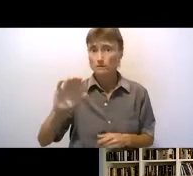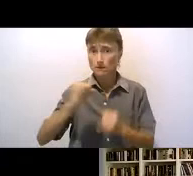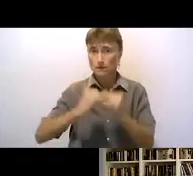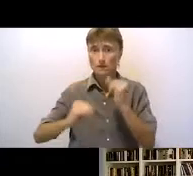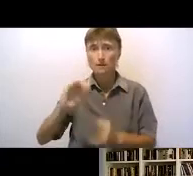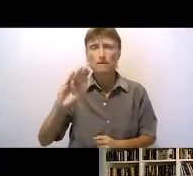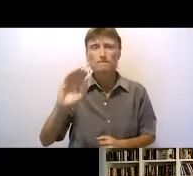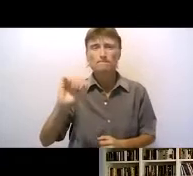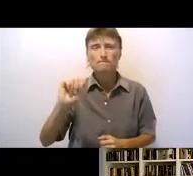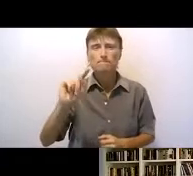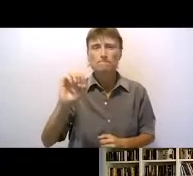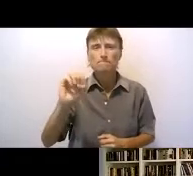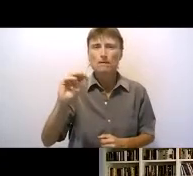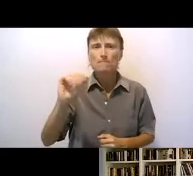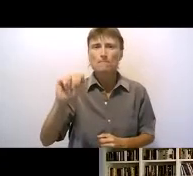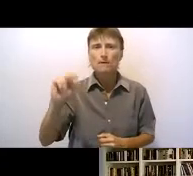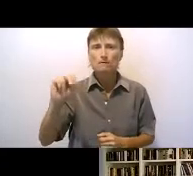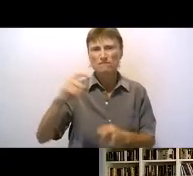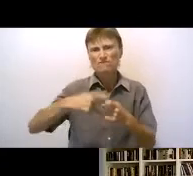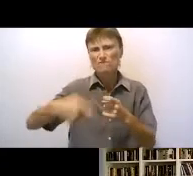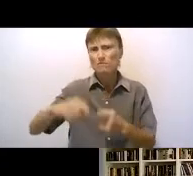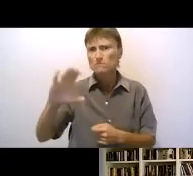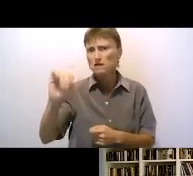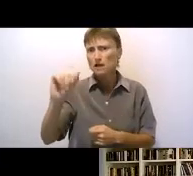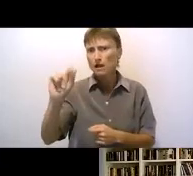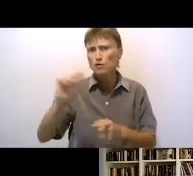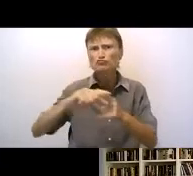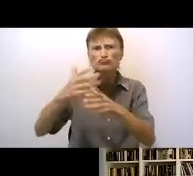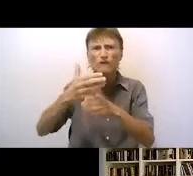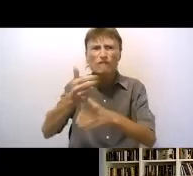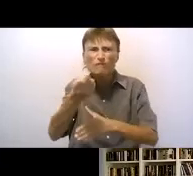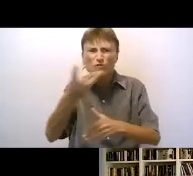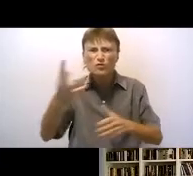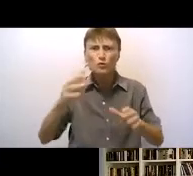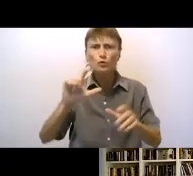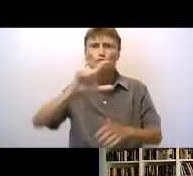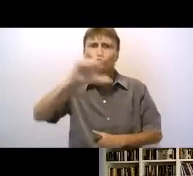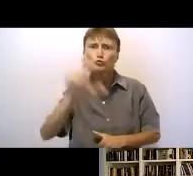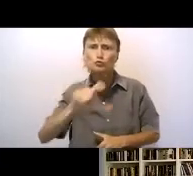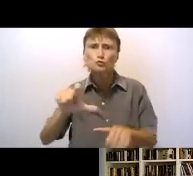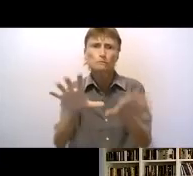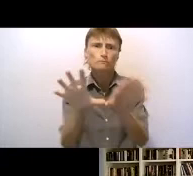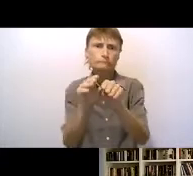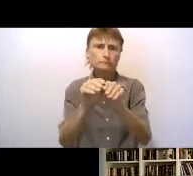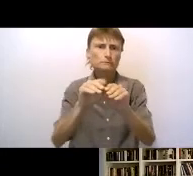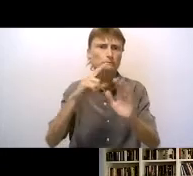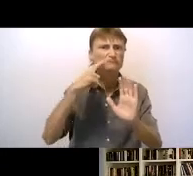Thank you Patti, and thank you everybody for joining us today. So I'm just going to go